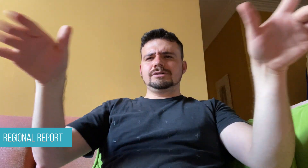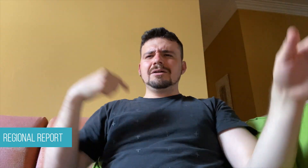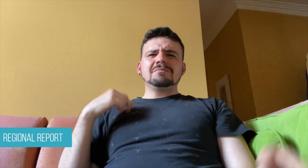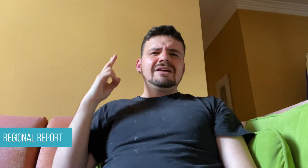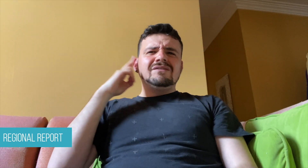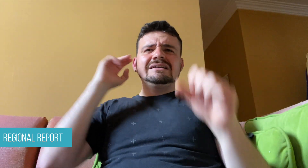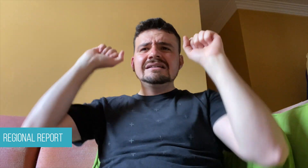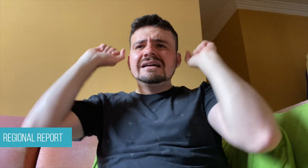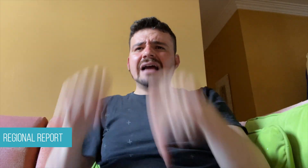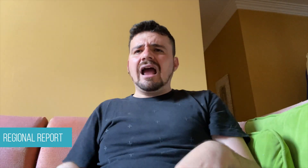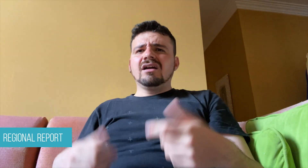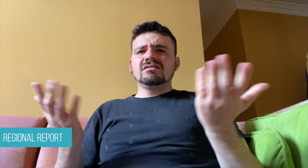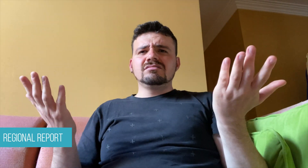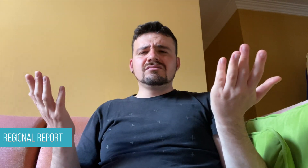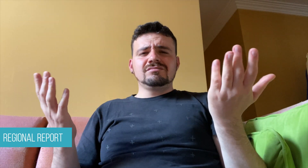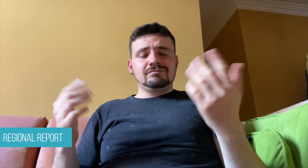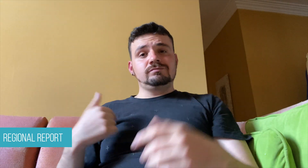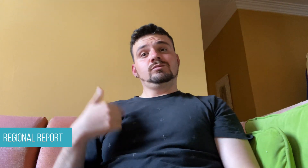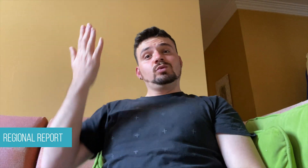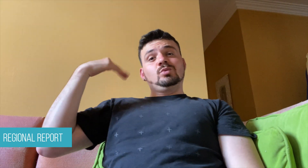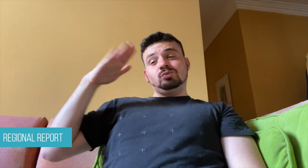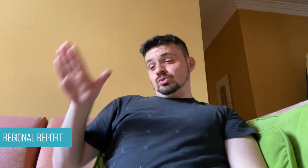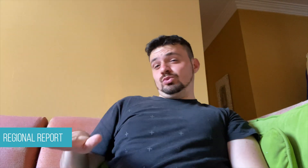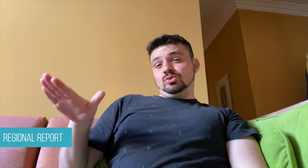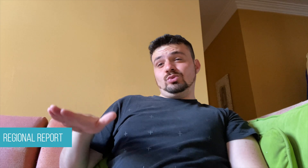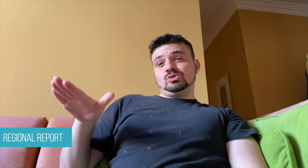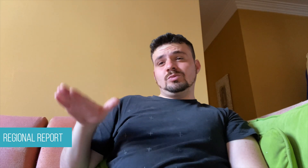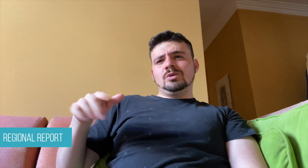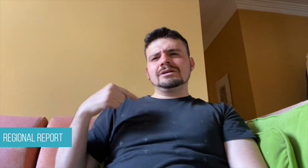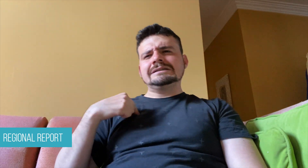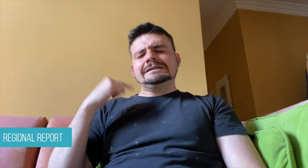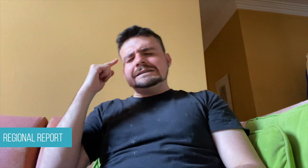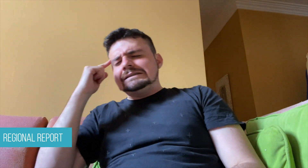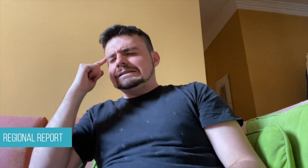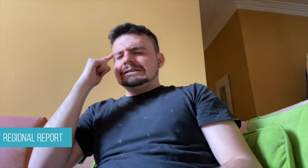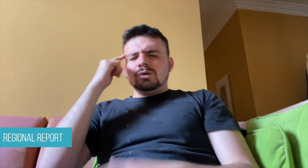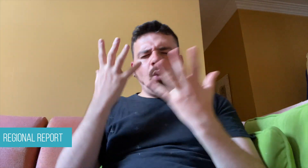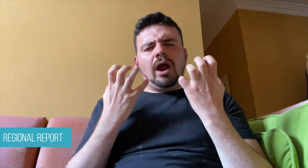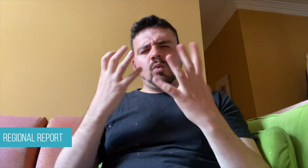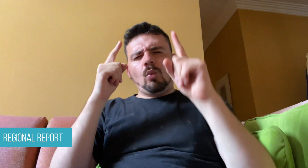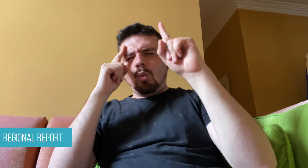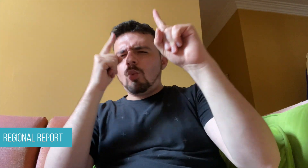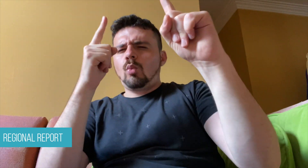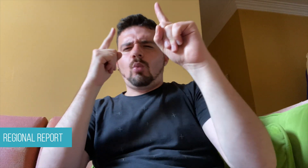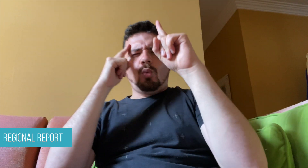to achieve this, but he did not know how yet. Now, thanks